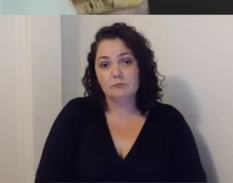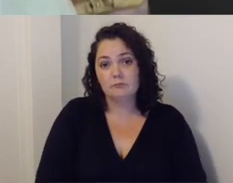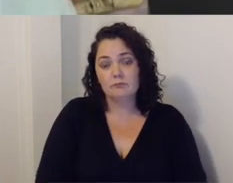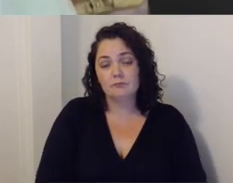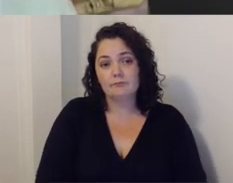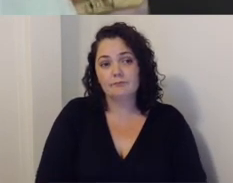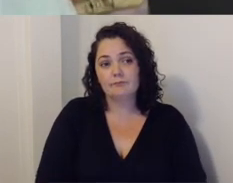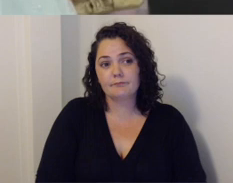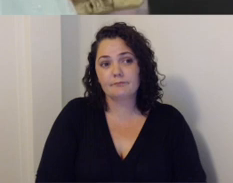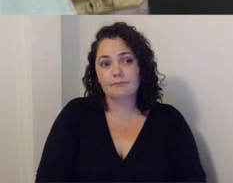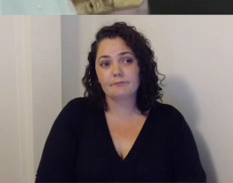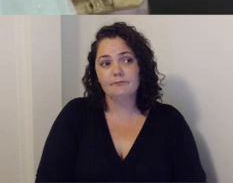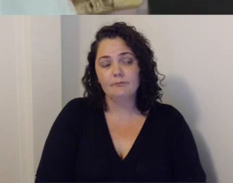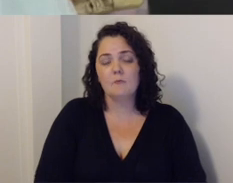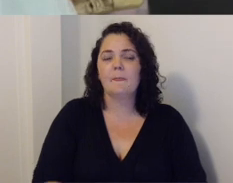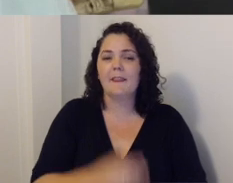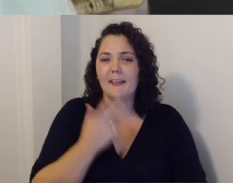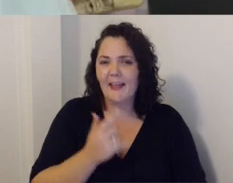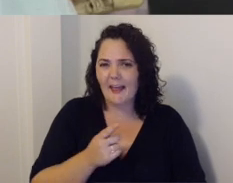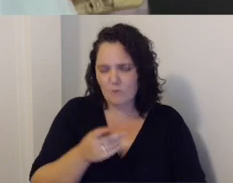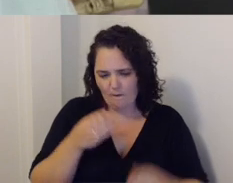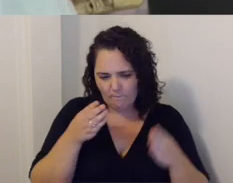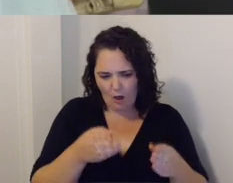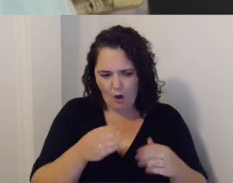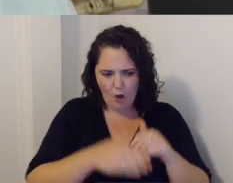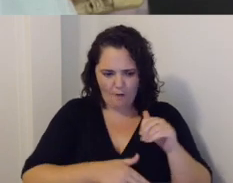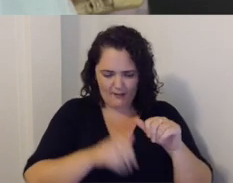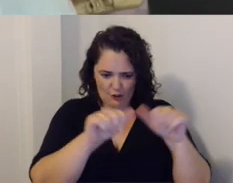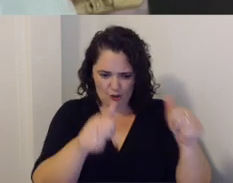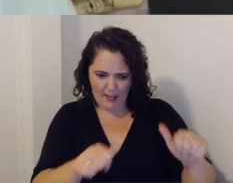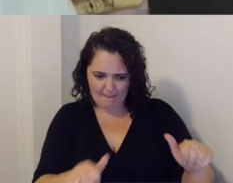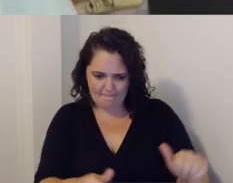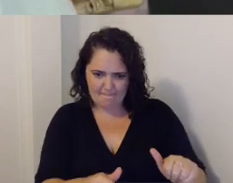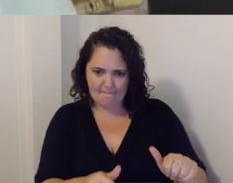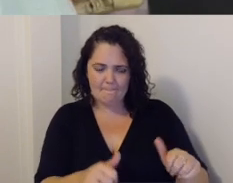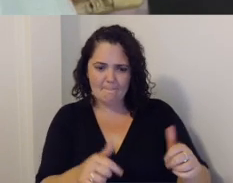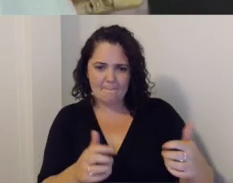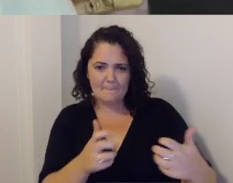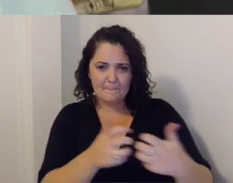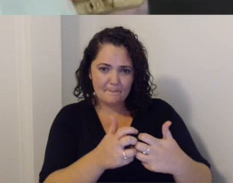actually working more loosely with shape and finding value shapes and the relationship